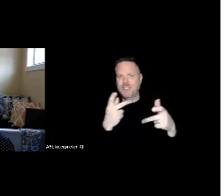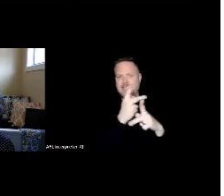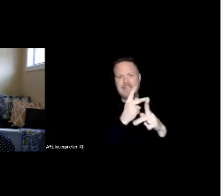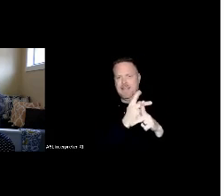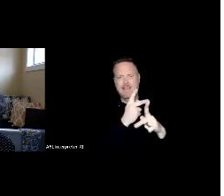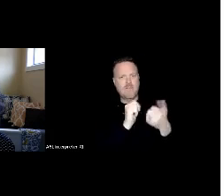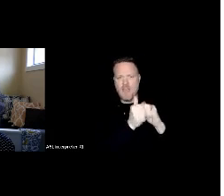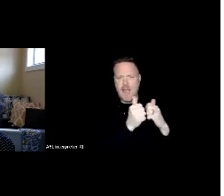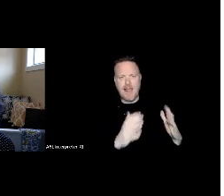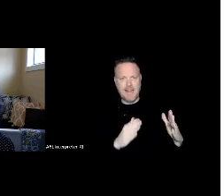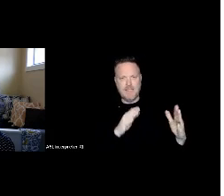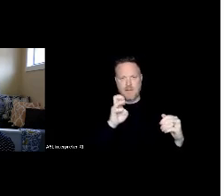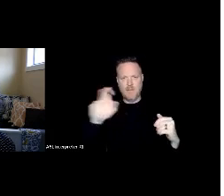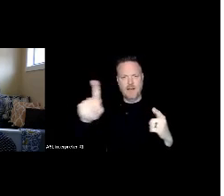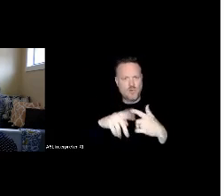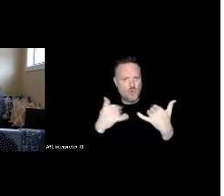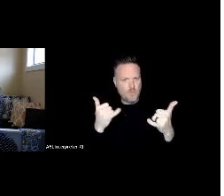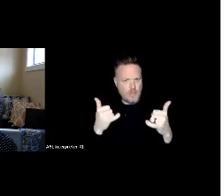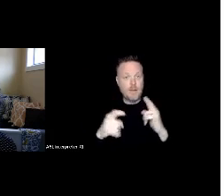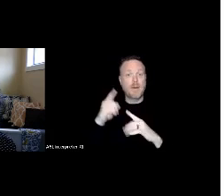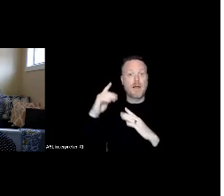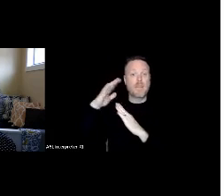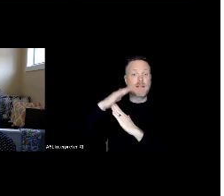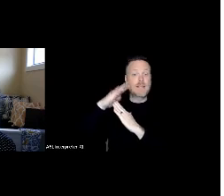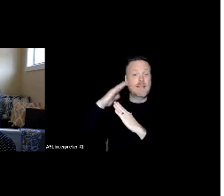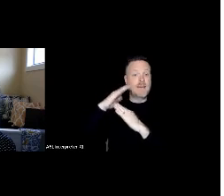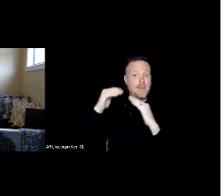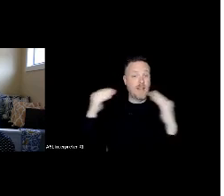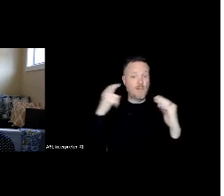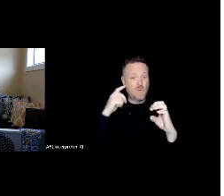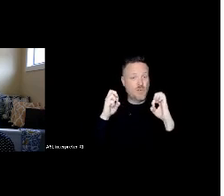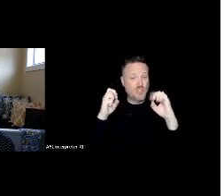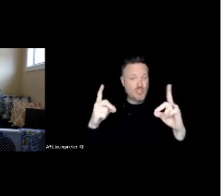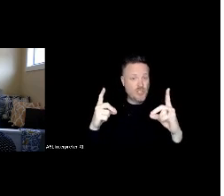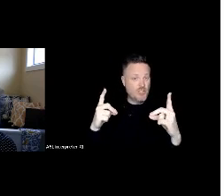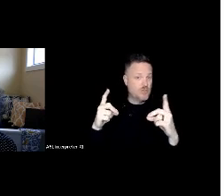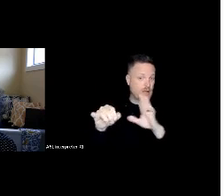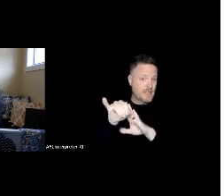and returning them to play. The top level here of education and identification for a suspected